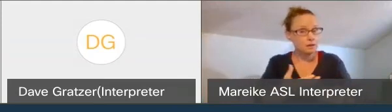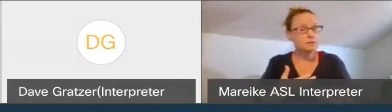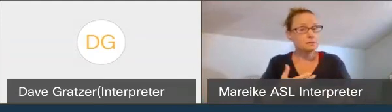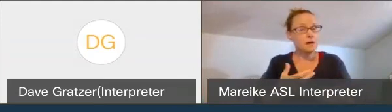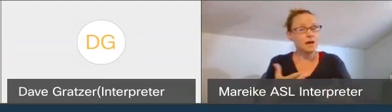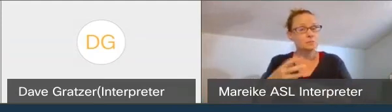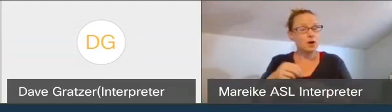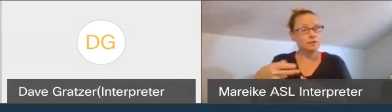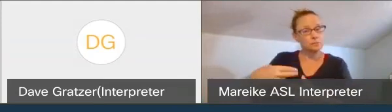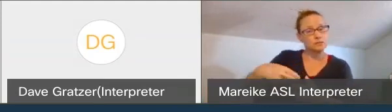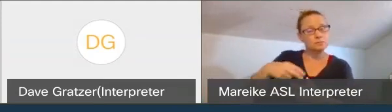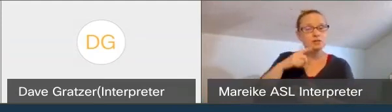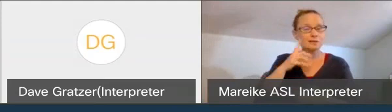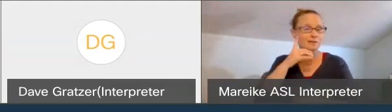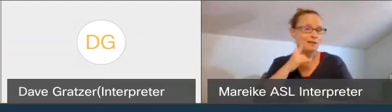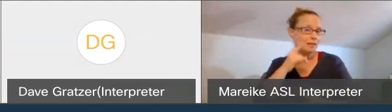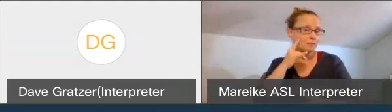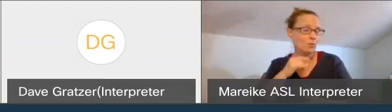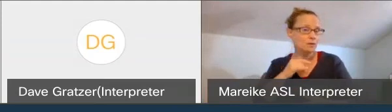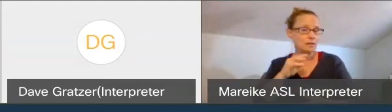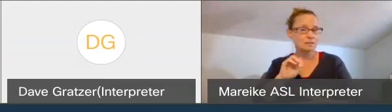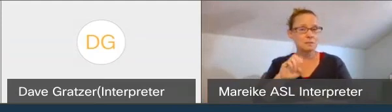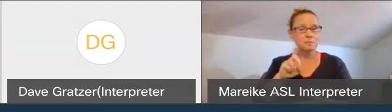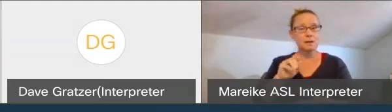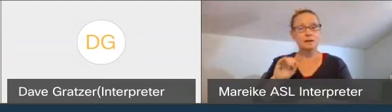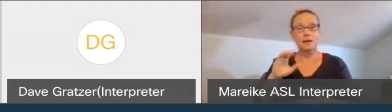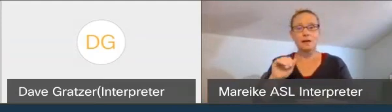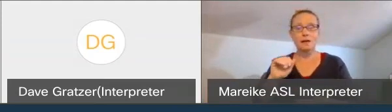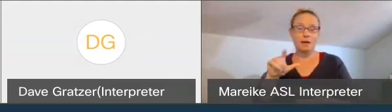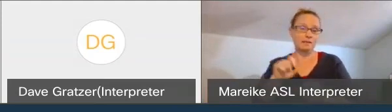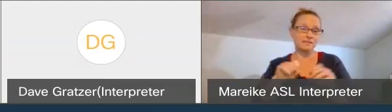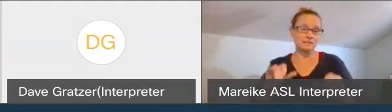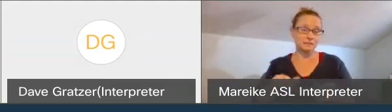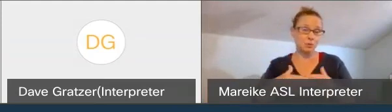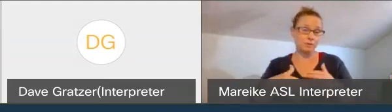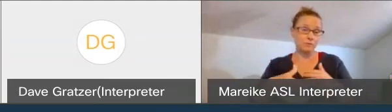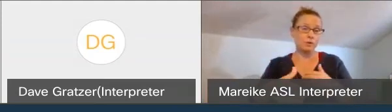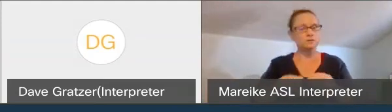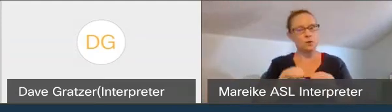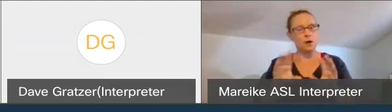in California's, uh, Medi-Cal system going forward. And so, obviously, I highlighted that sobering centers